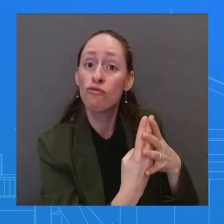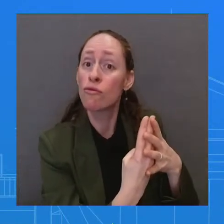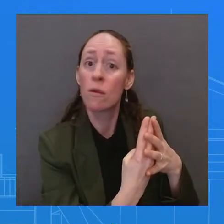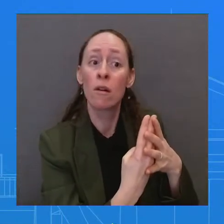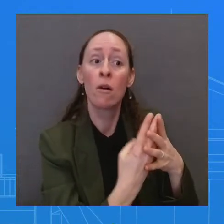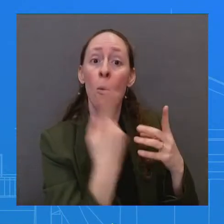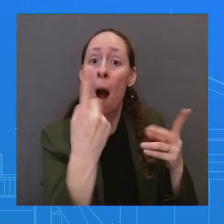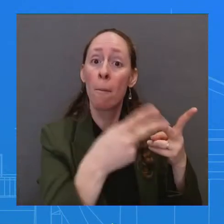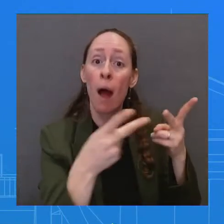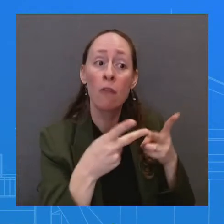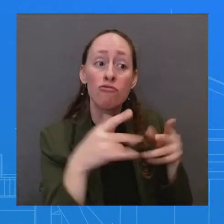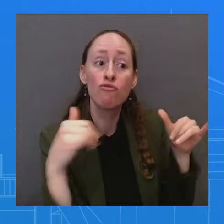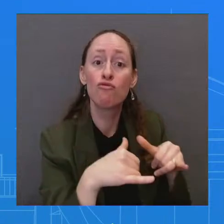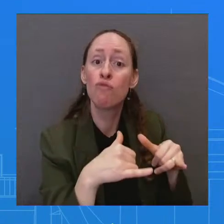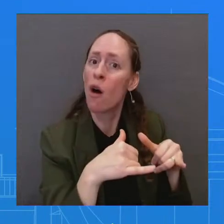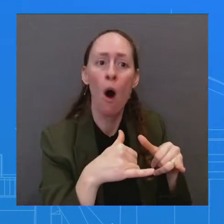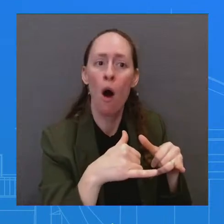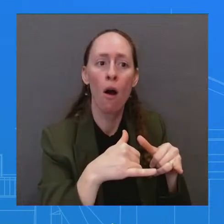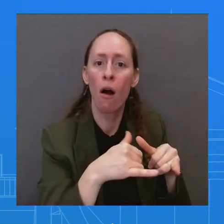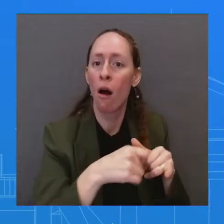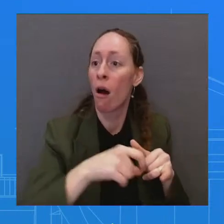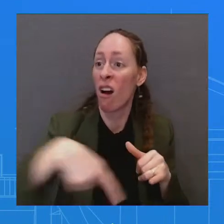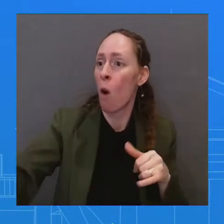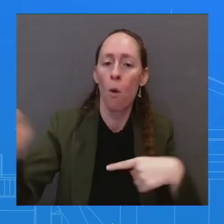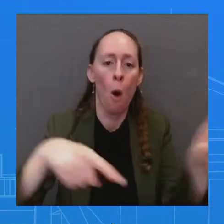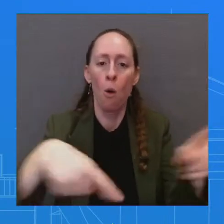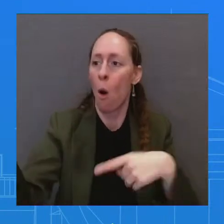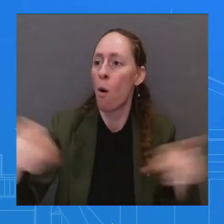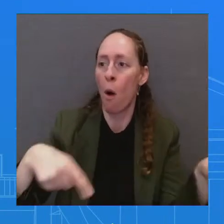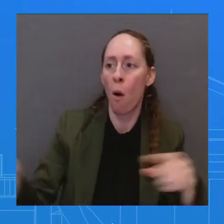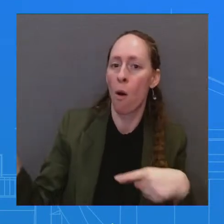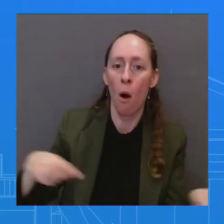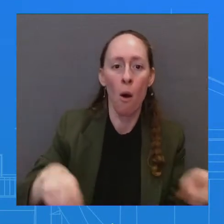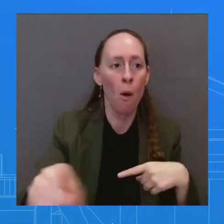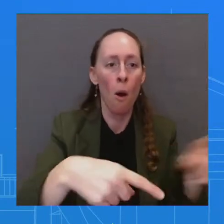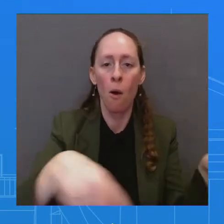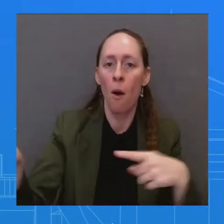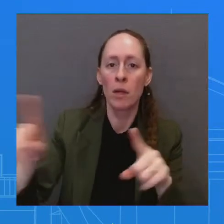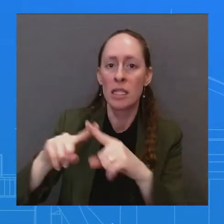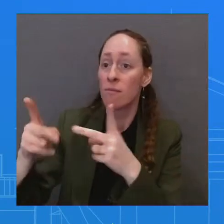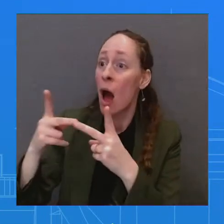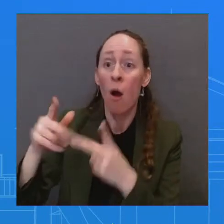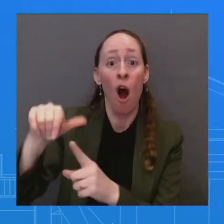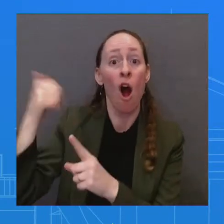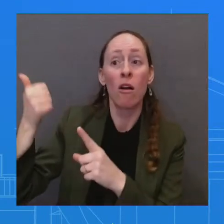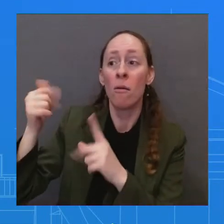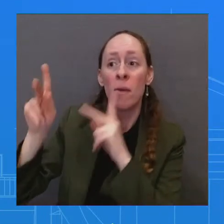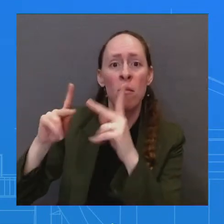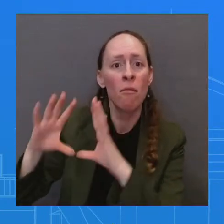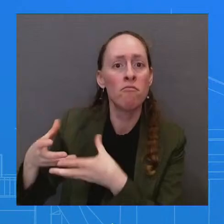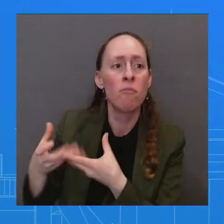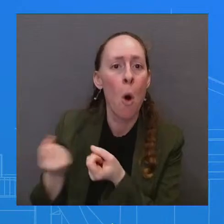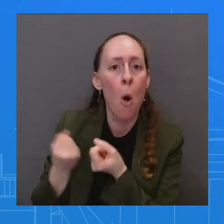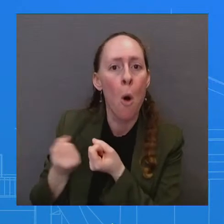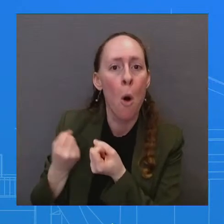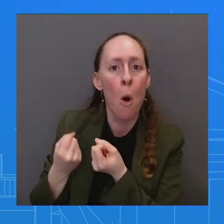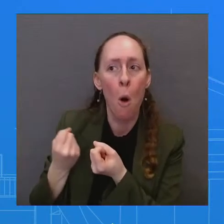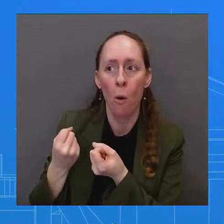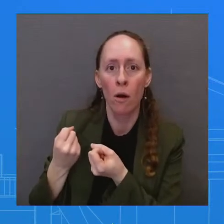some of these hostages as well. And the conditions could be -- could be starkly different. We just -- we just don't know enough right now. The Press: And how should we be thinking about the numbers?